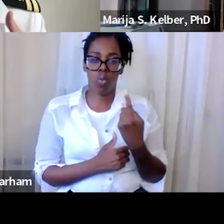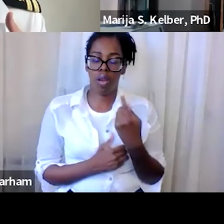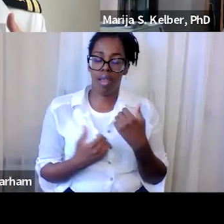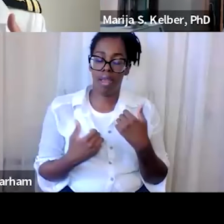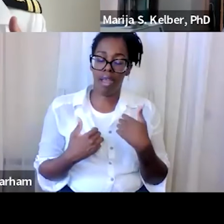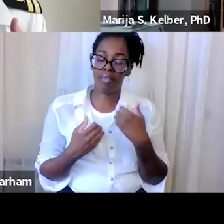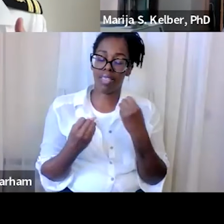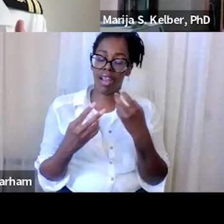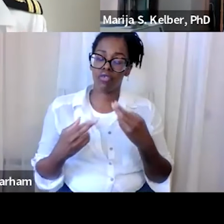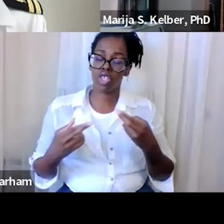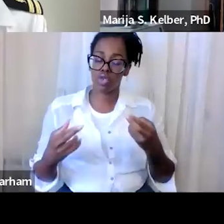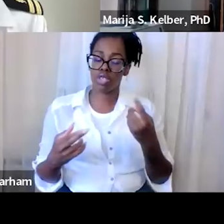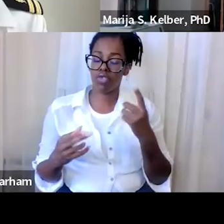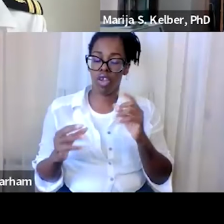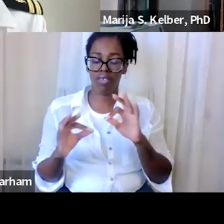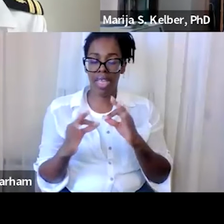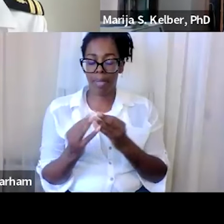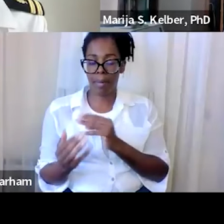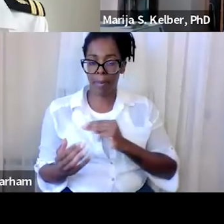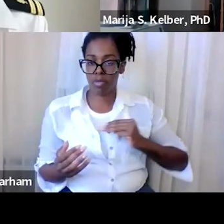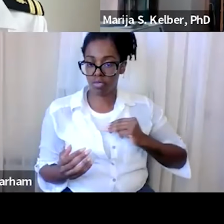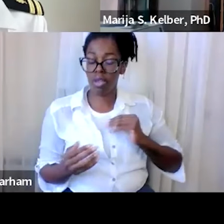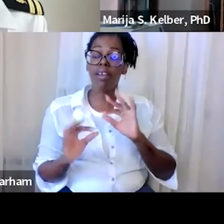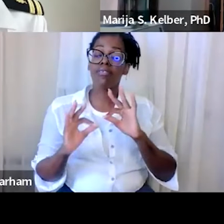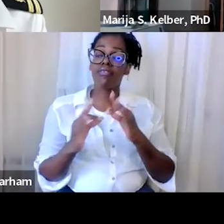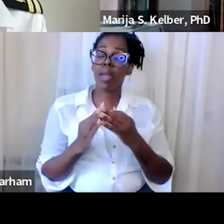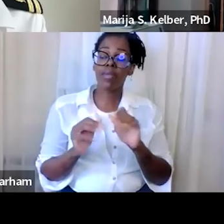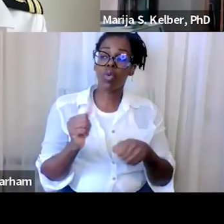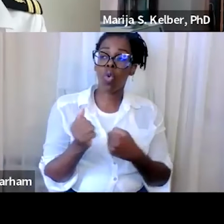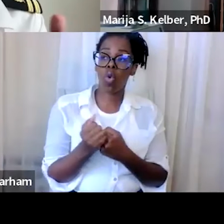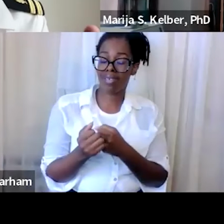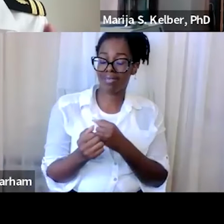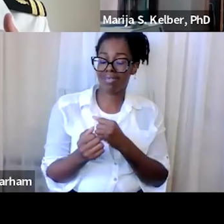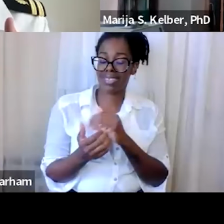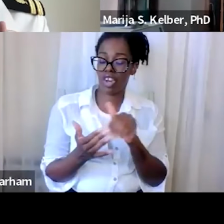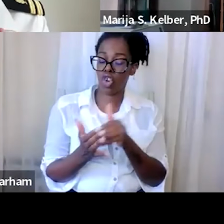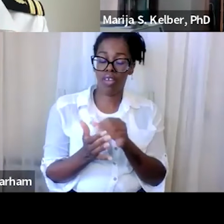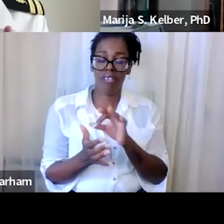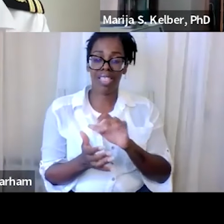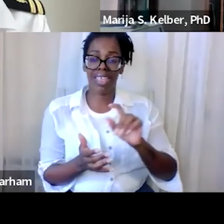The Family Support Centers or the Fleet Centers that I mentioned earlier for the Navy,